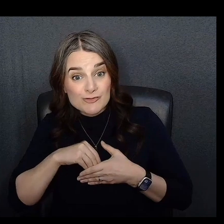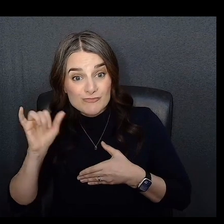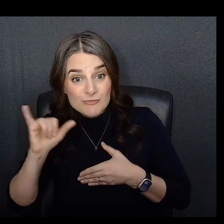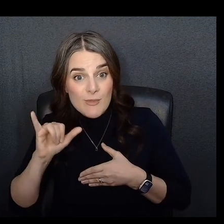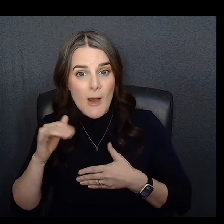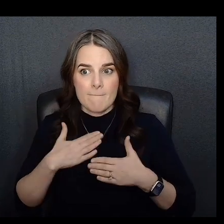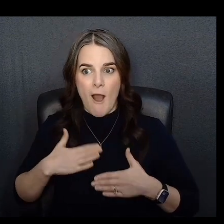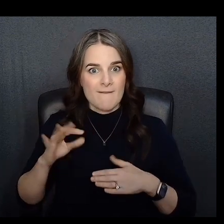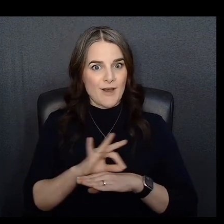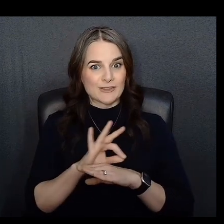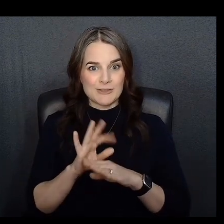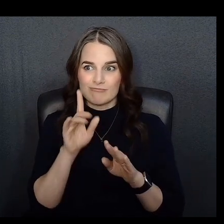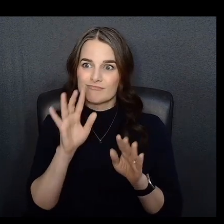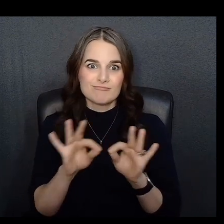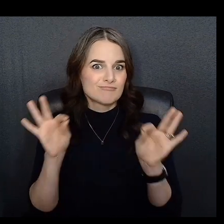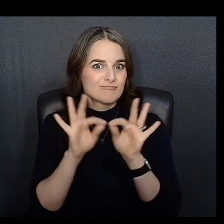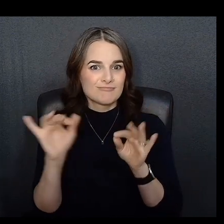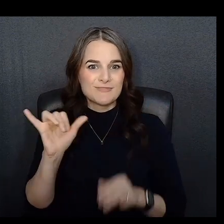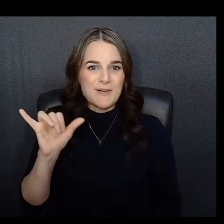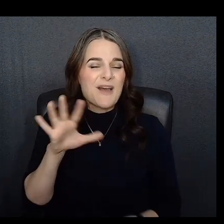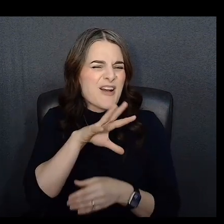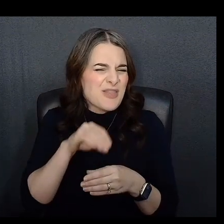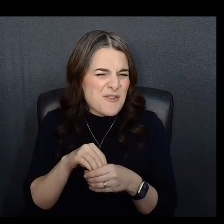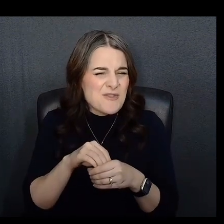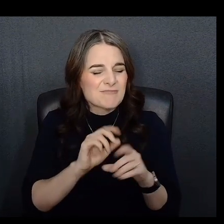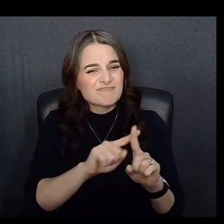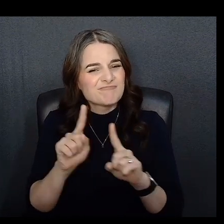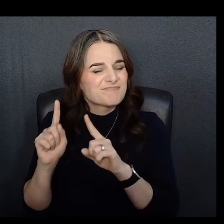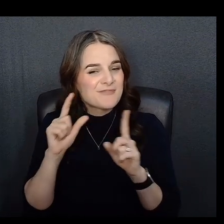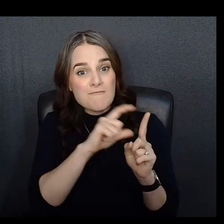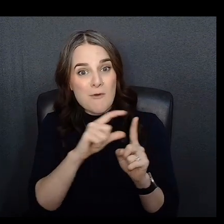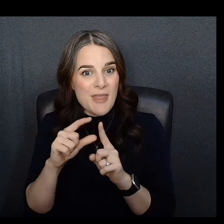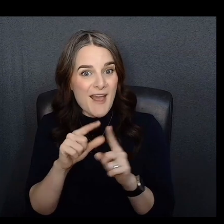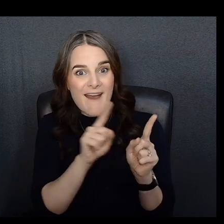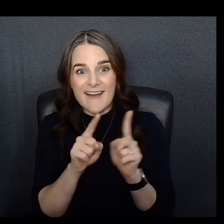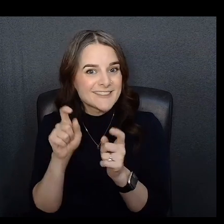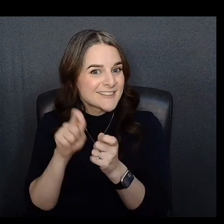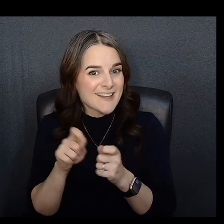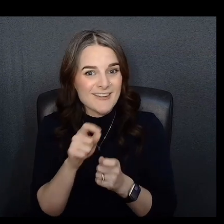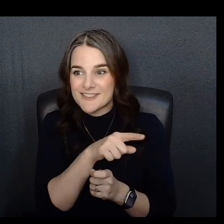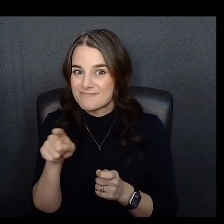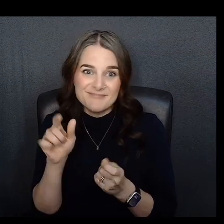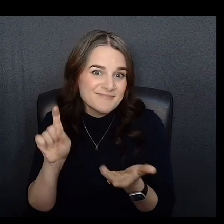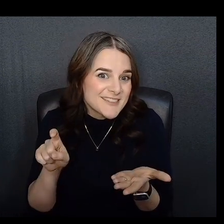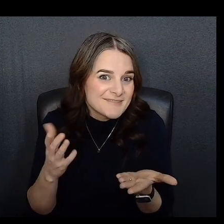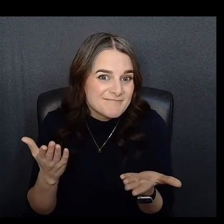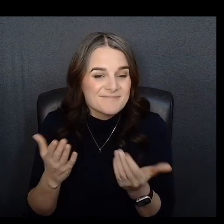So being able to include that vocabulary as detailed as a person needs, as well as using